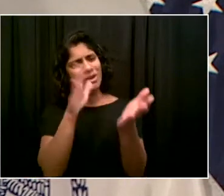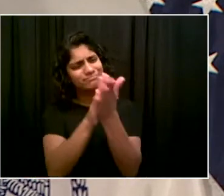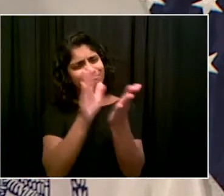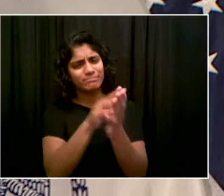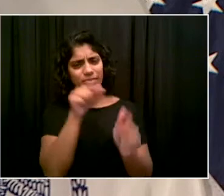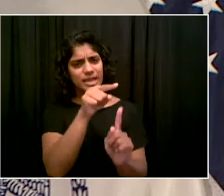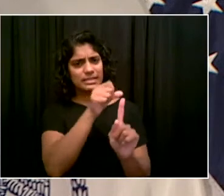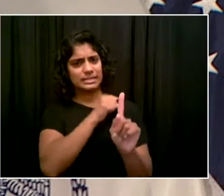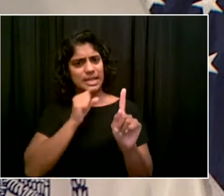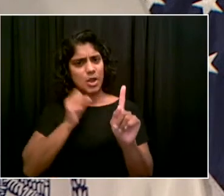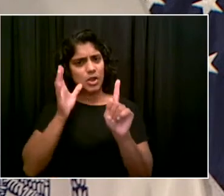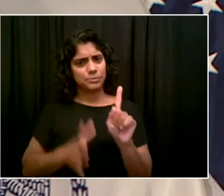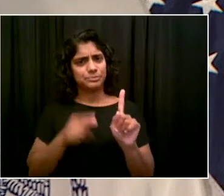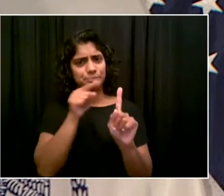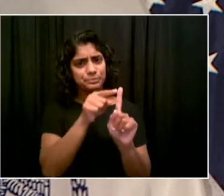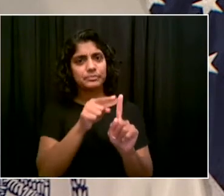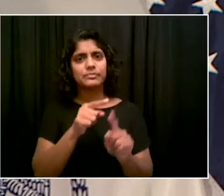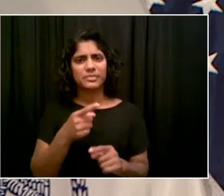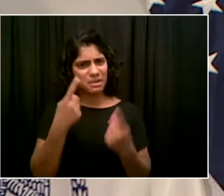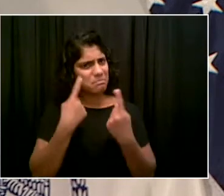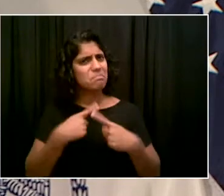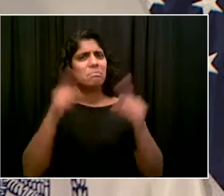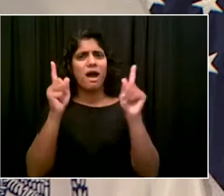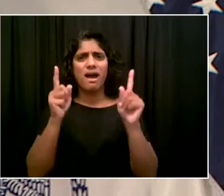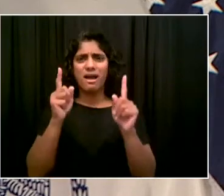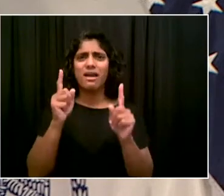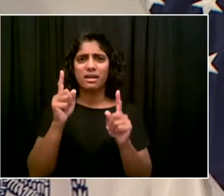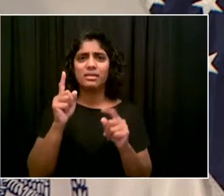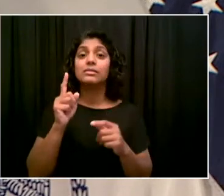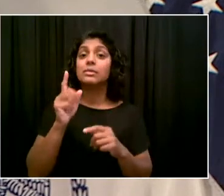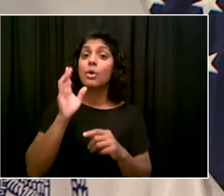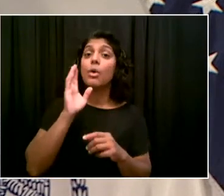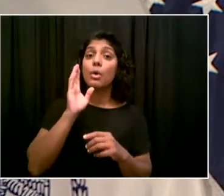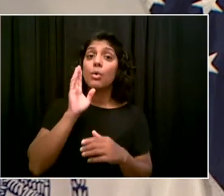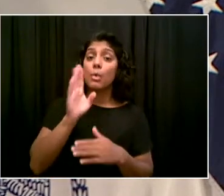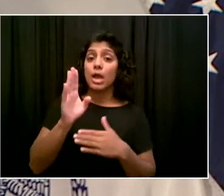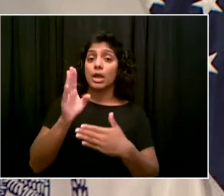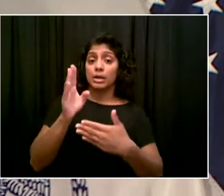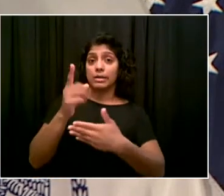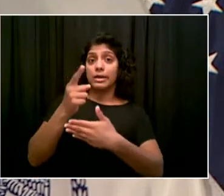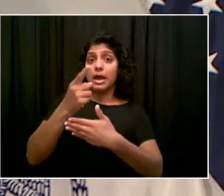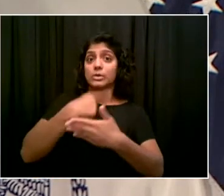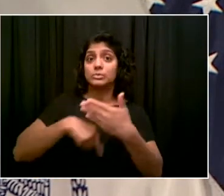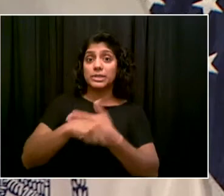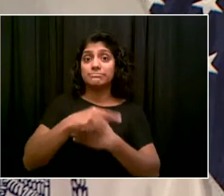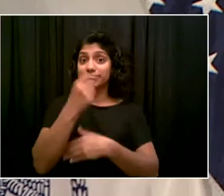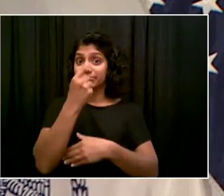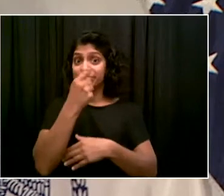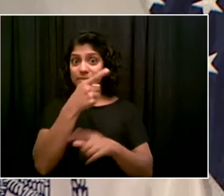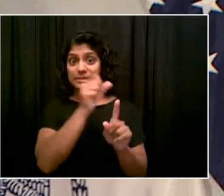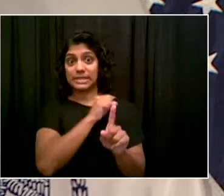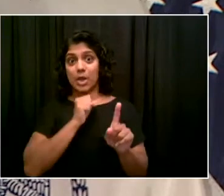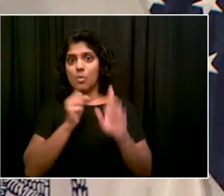LEADERSHIP IN THE SENATE WITH A POWERFUL AND PROGRESSIVE AGENDA. HE IS JUST THAT WHE ILL PUT THE